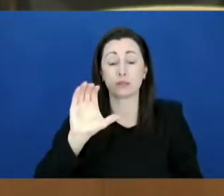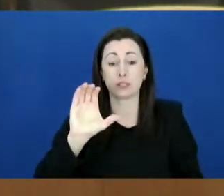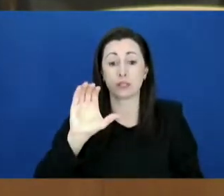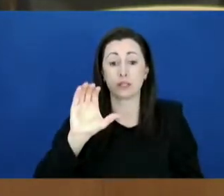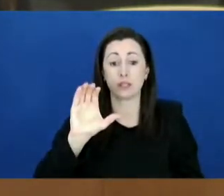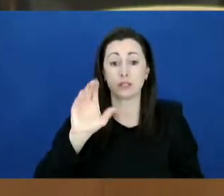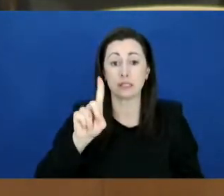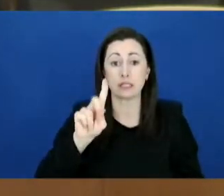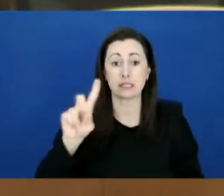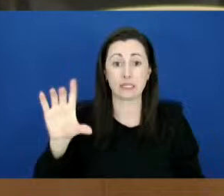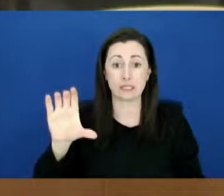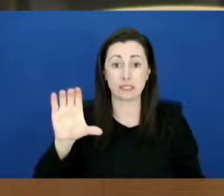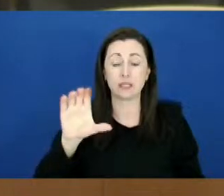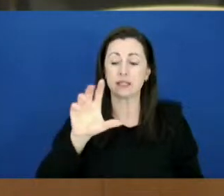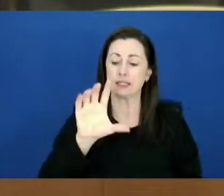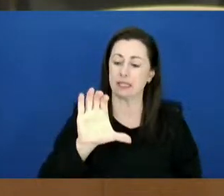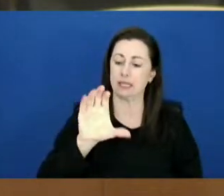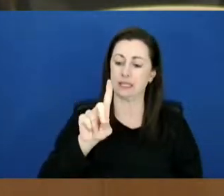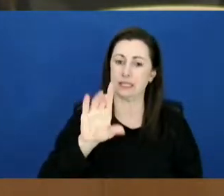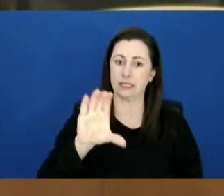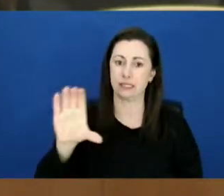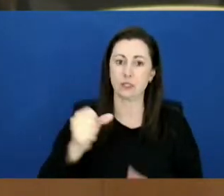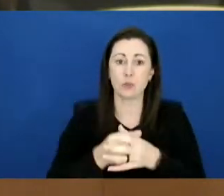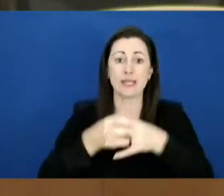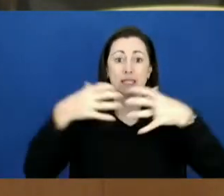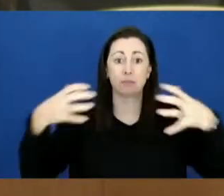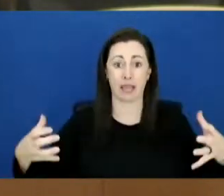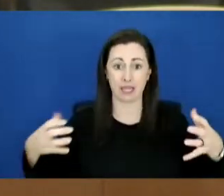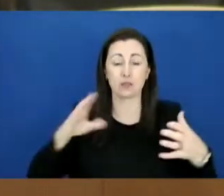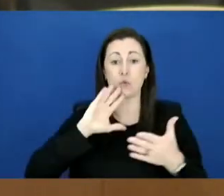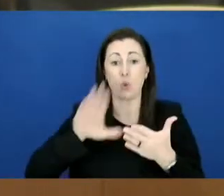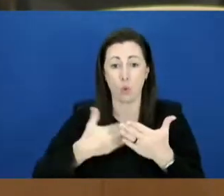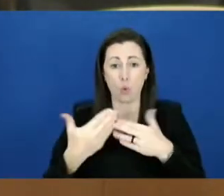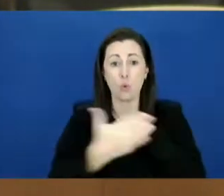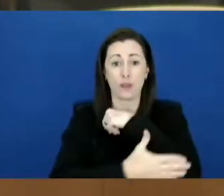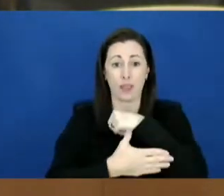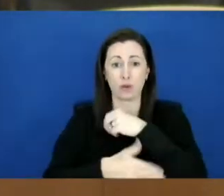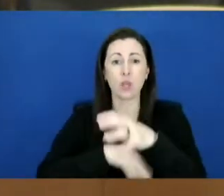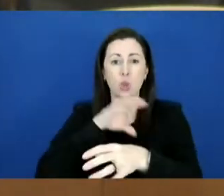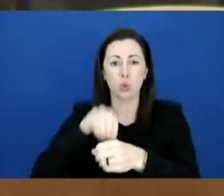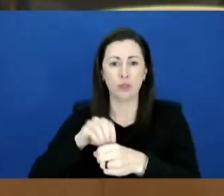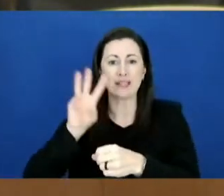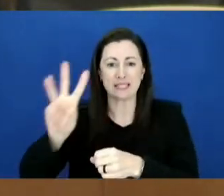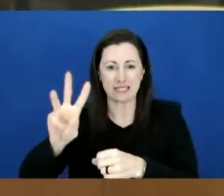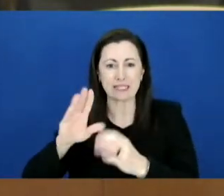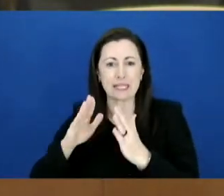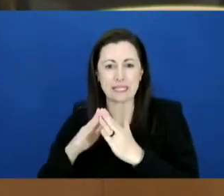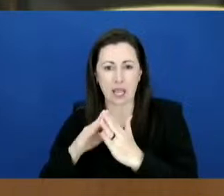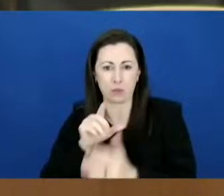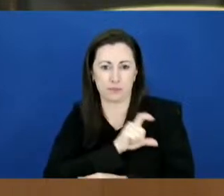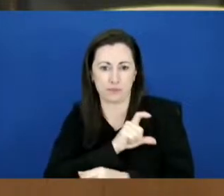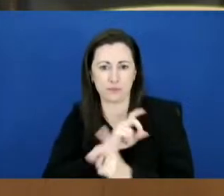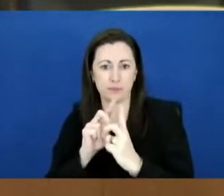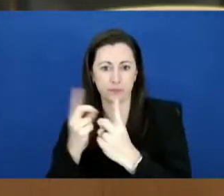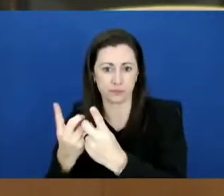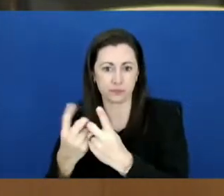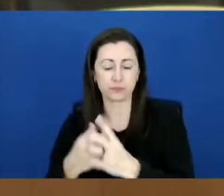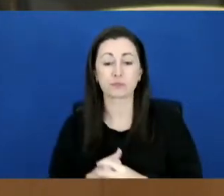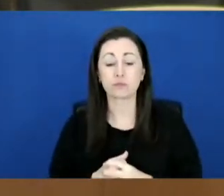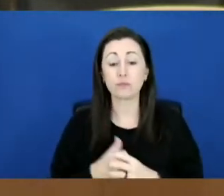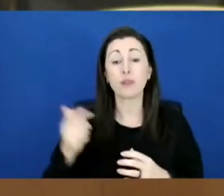ENABLED CDC P TO EXPAND TO ALL